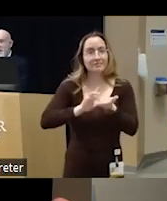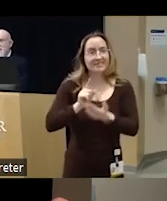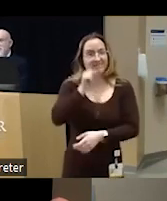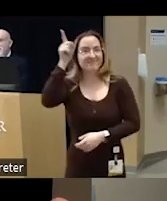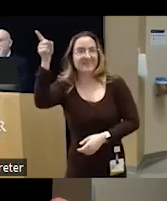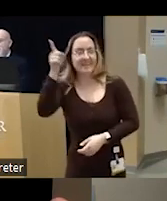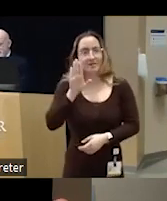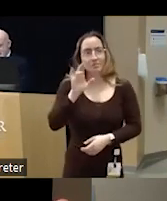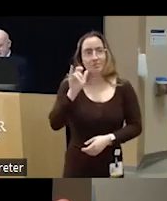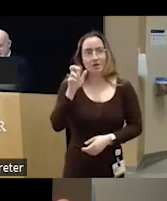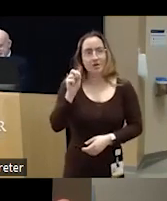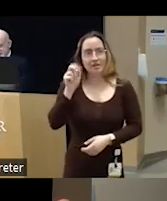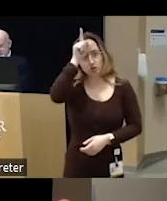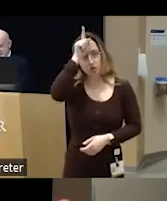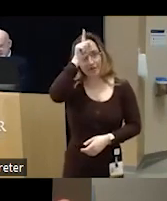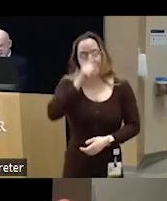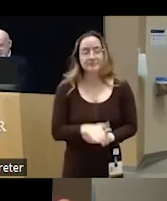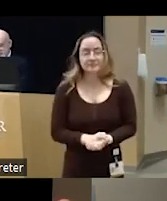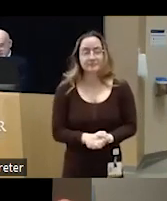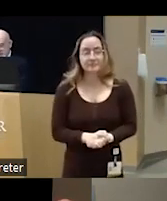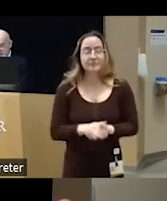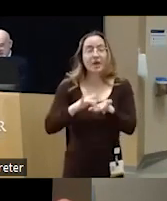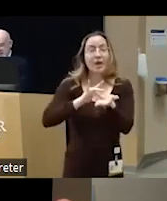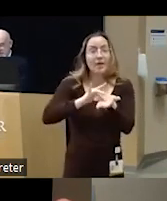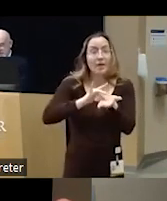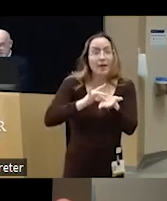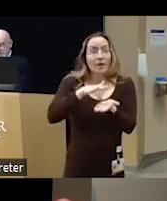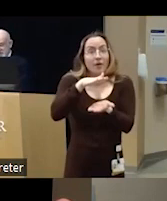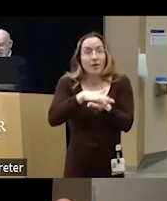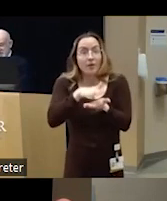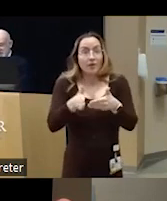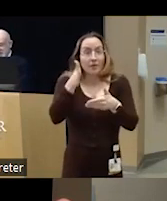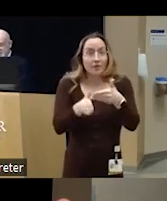He completed his medical school work at the Free University of Berlin.